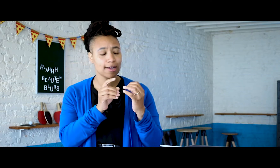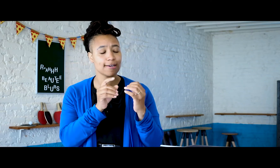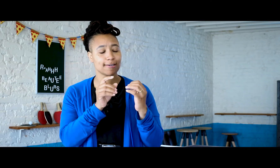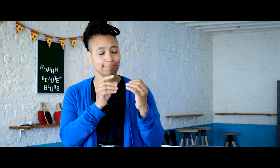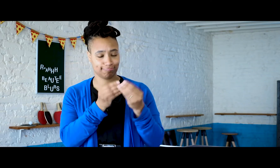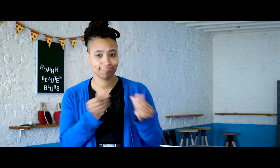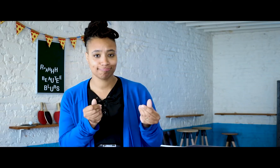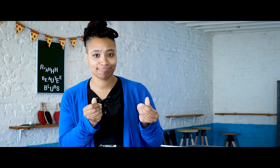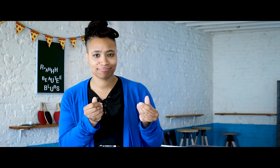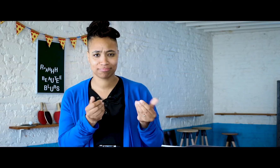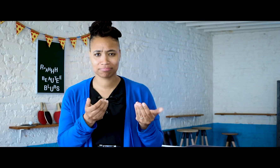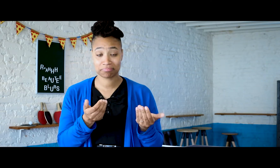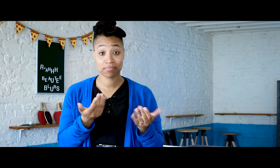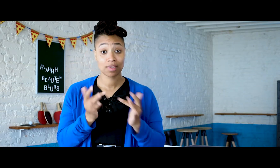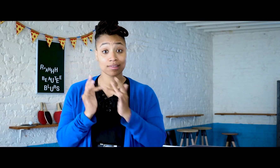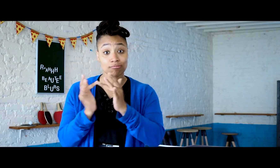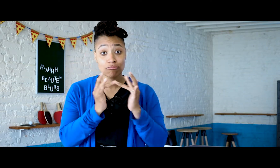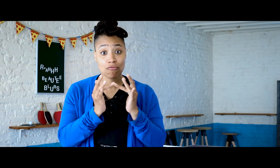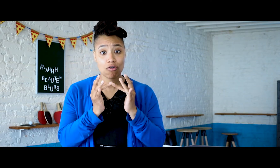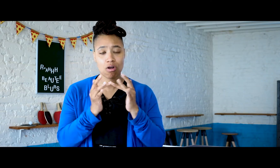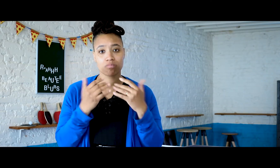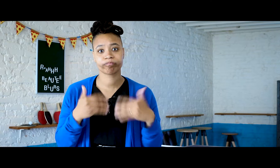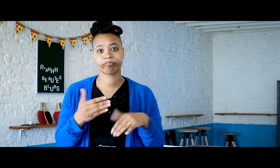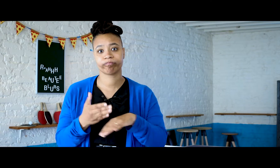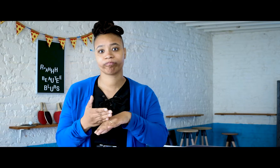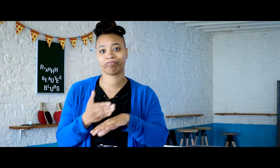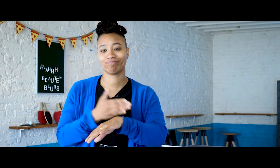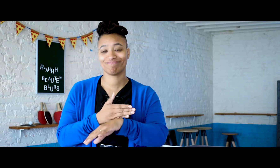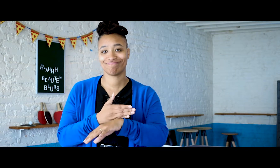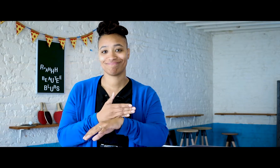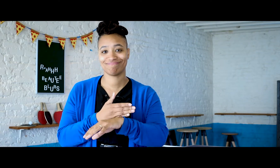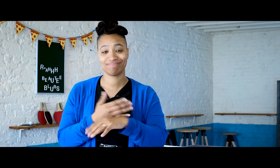Those involved in after-school activities have more opportunities to solve problems,